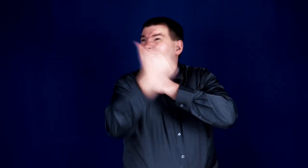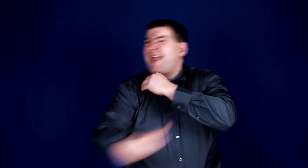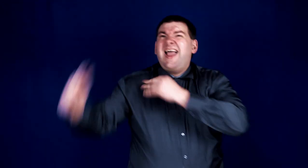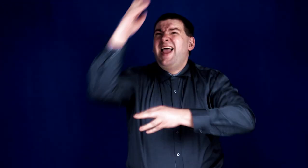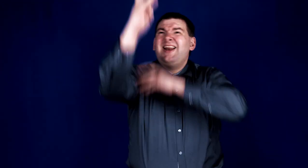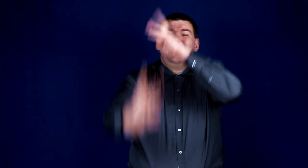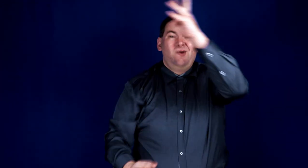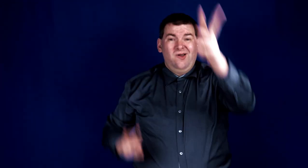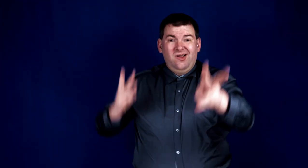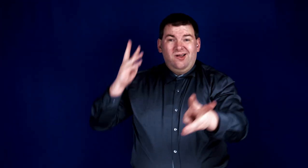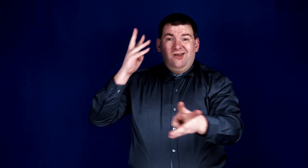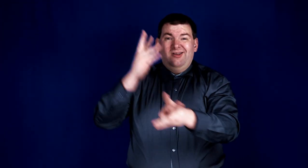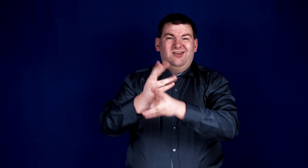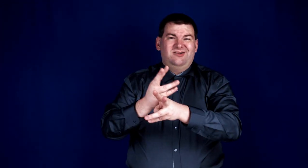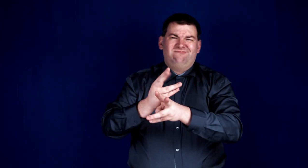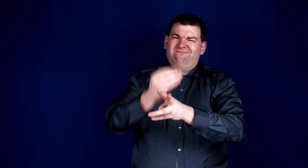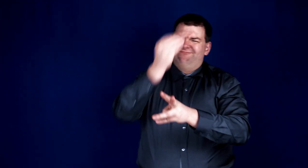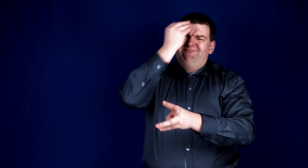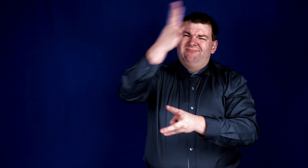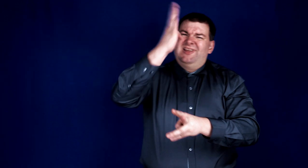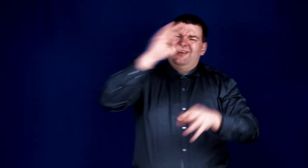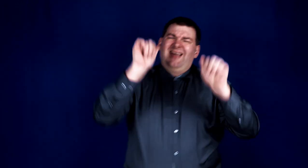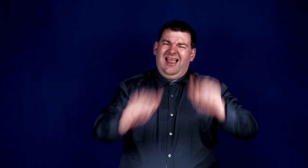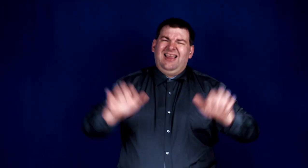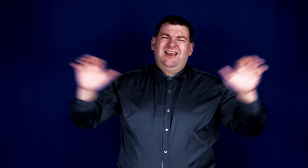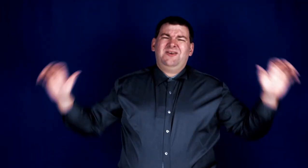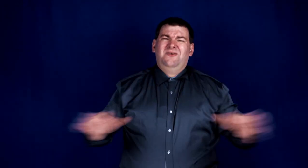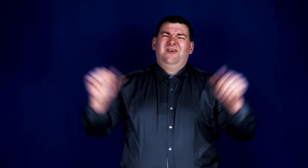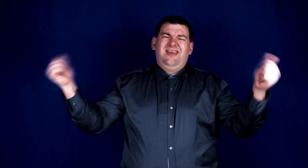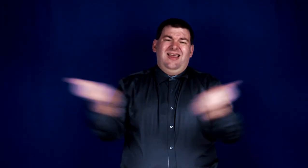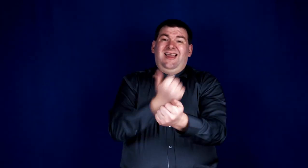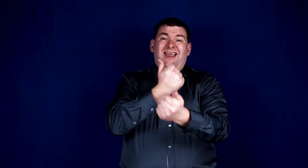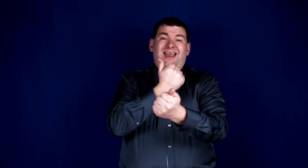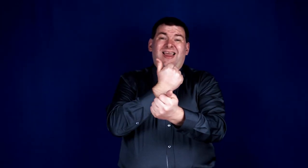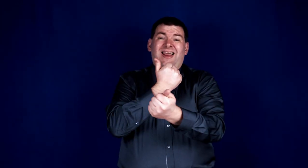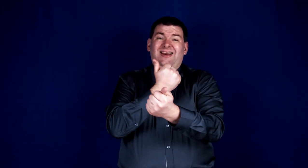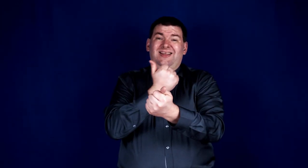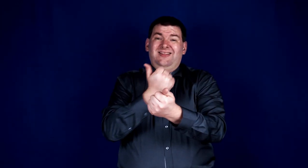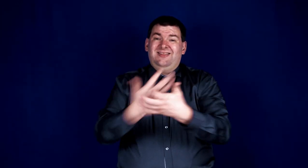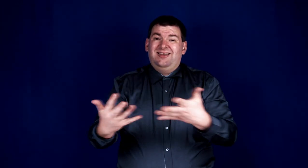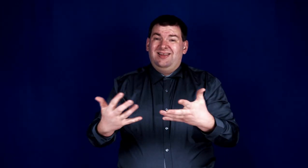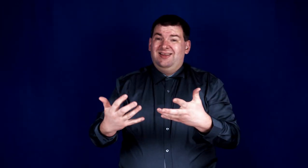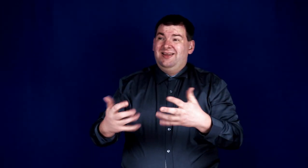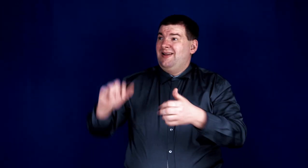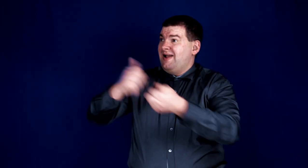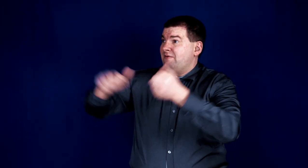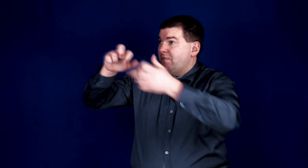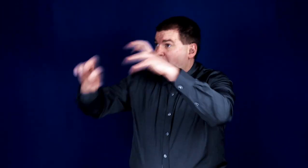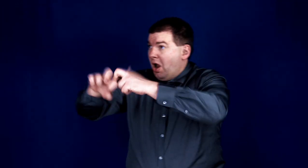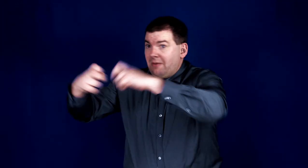anywhere, God can do anything. Every cross,